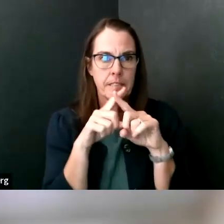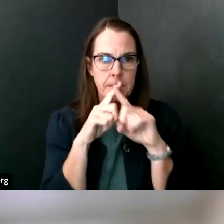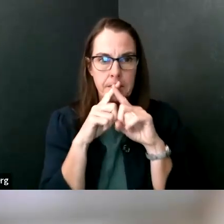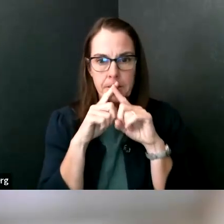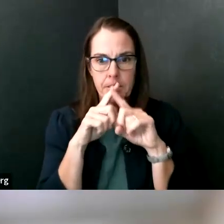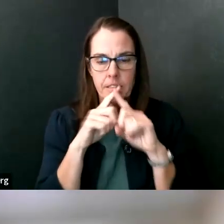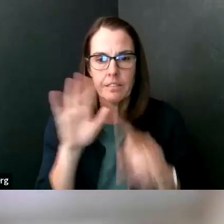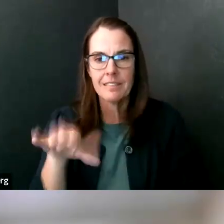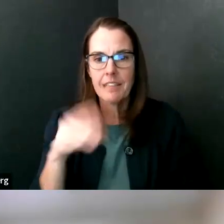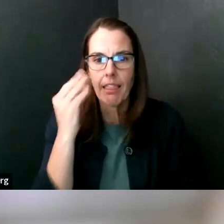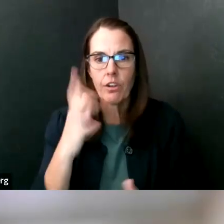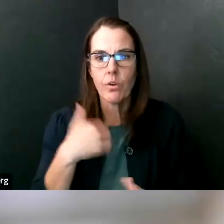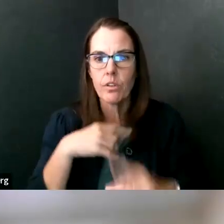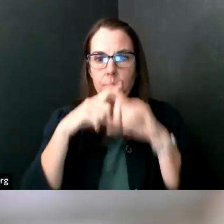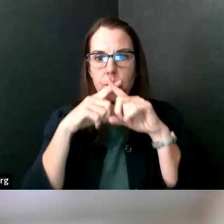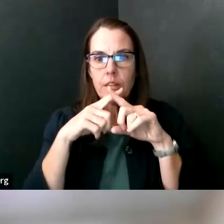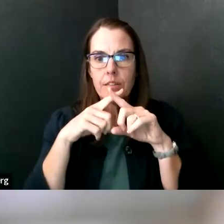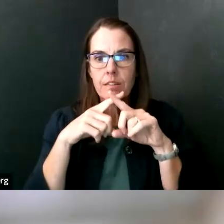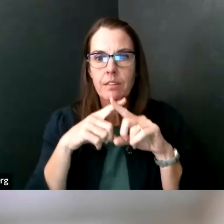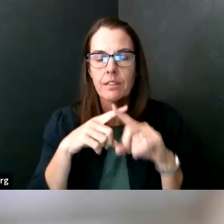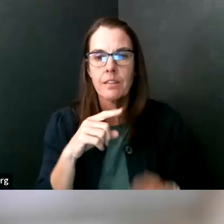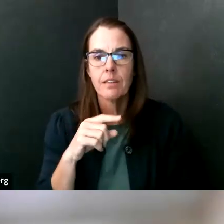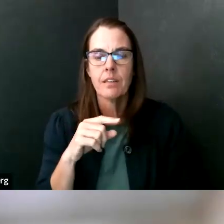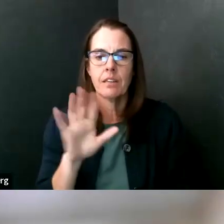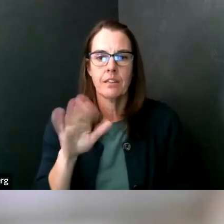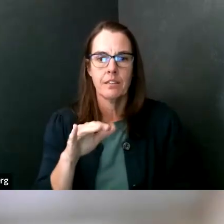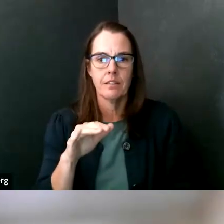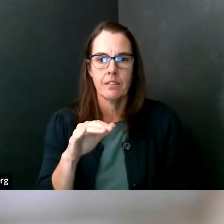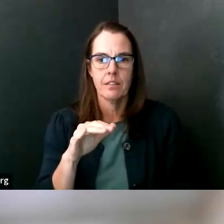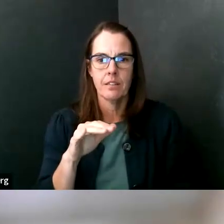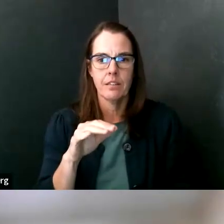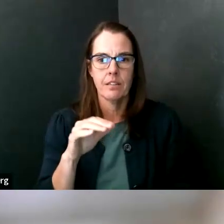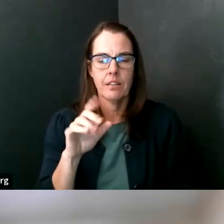I do want to let you know I believe you're on mute so we are having audio problems related to hearing